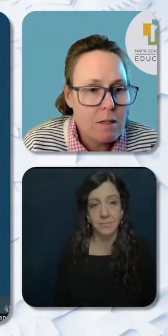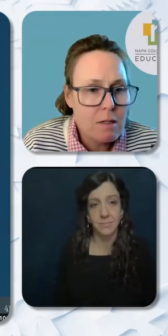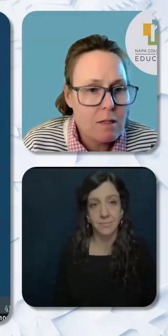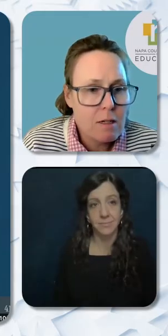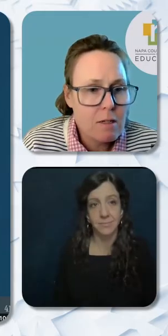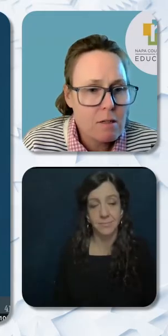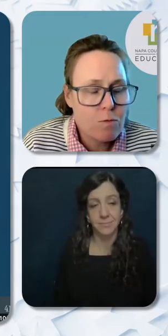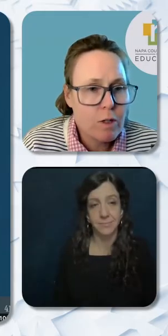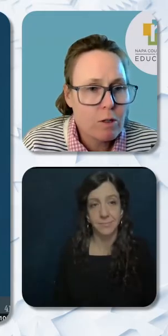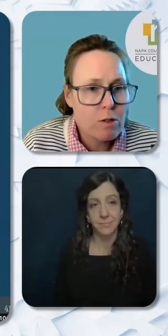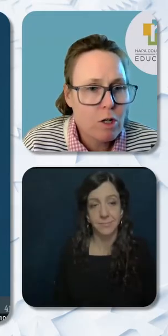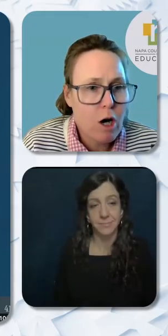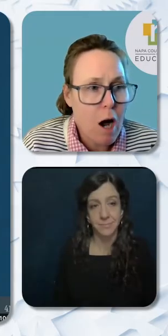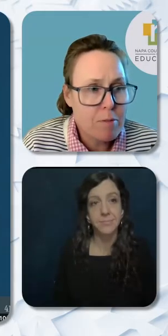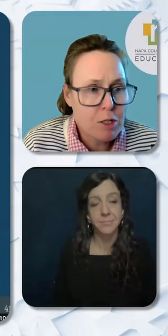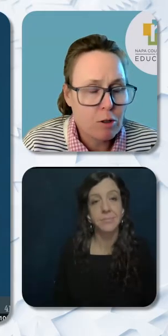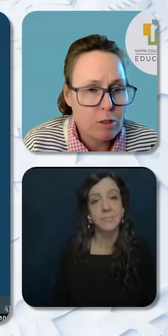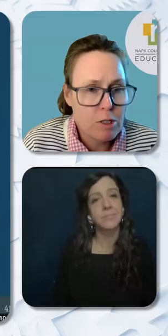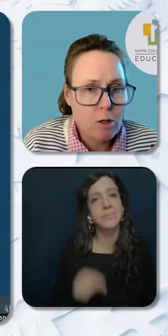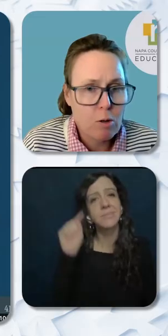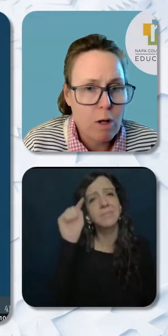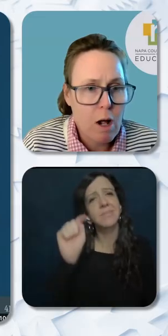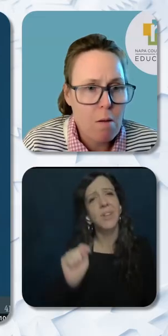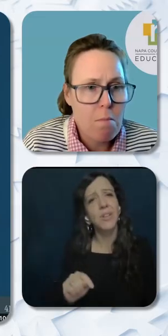And then these fields are optional, so,